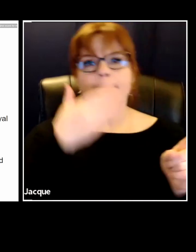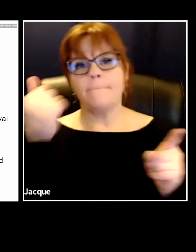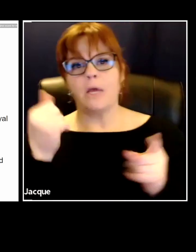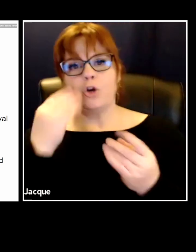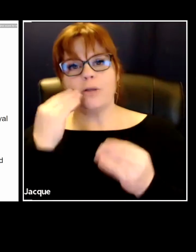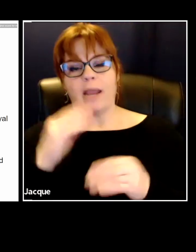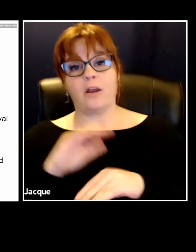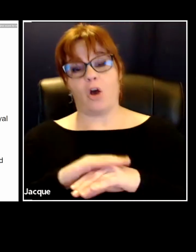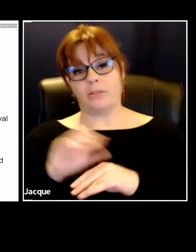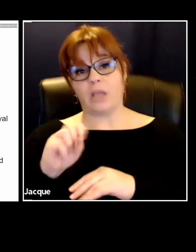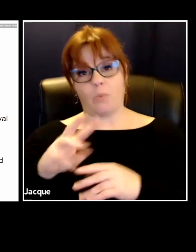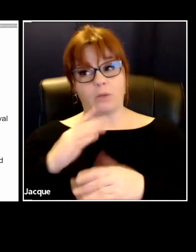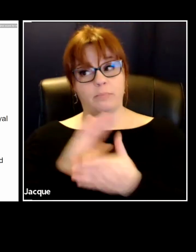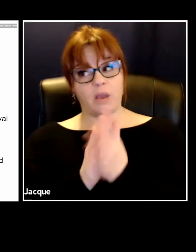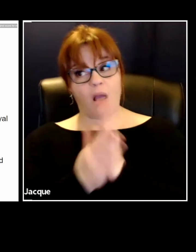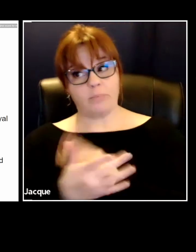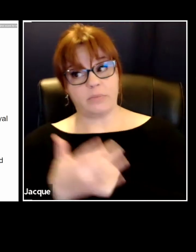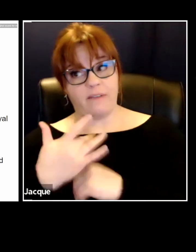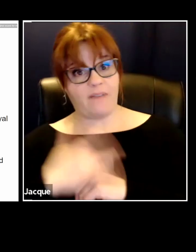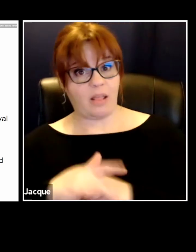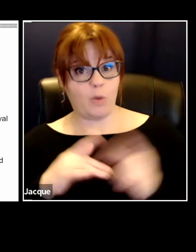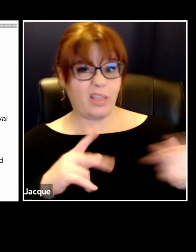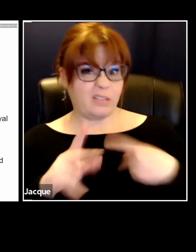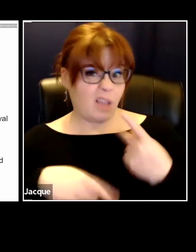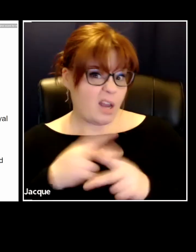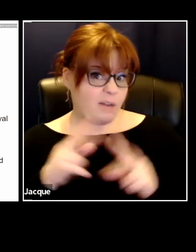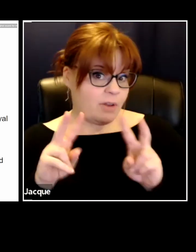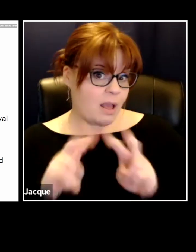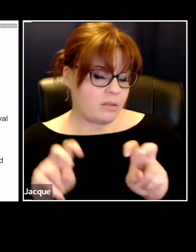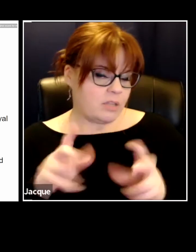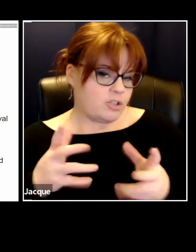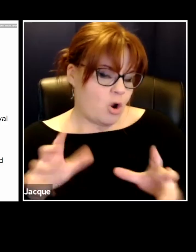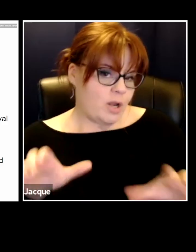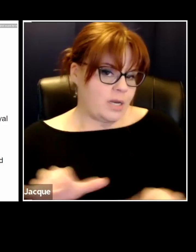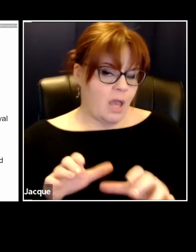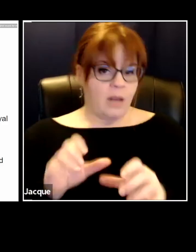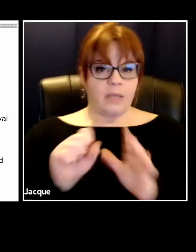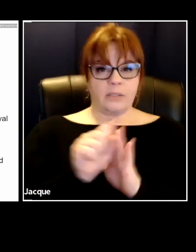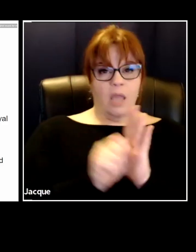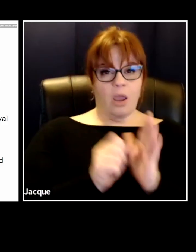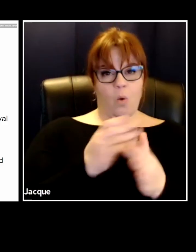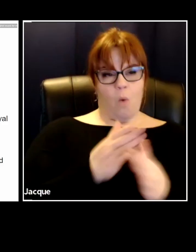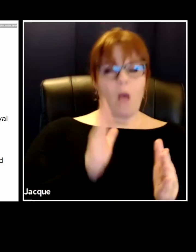available, this type of analysis that's already being done statewide um, would become kind of much